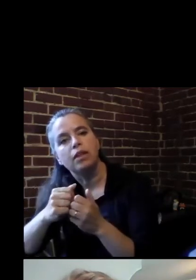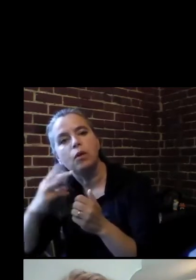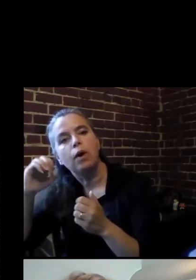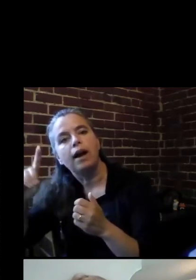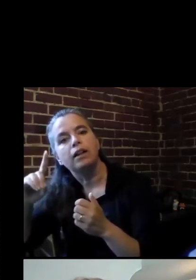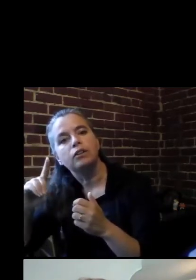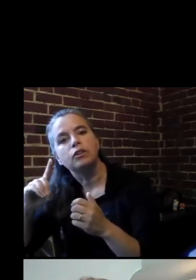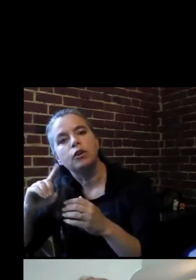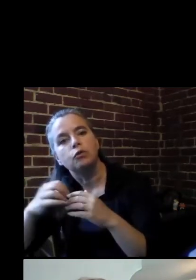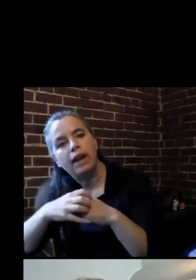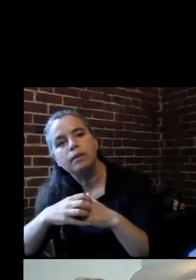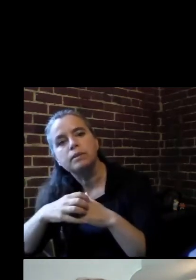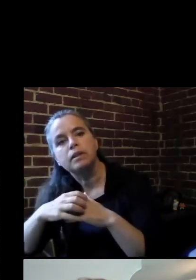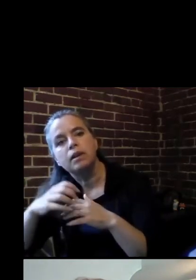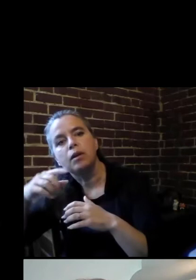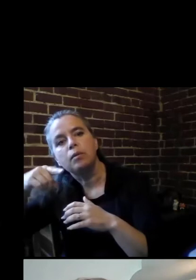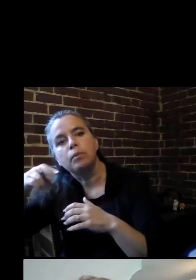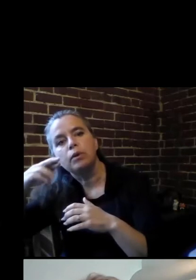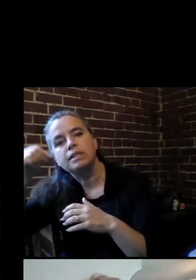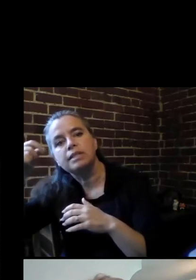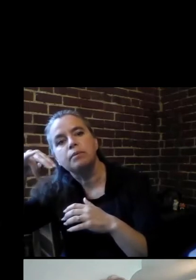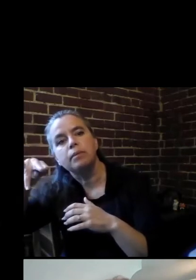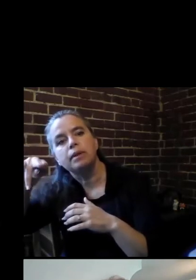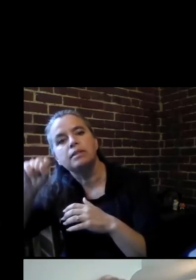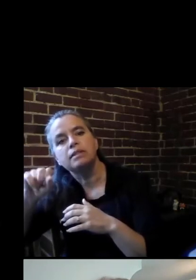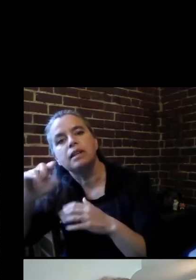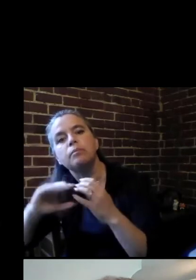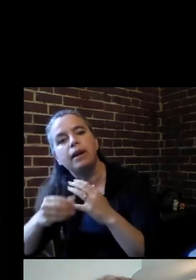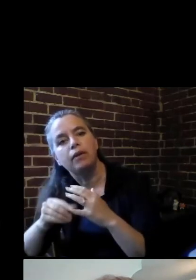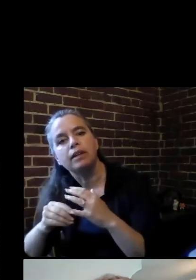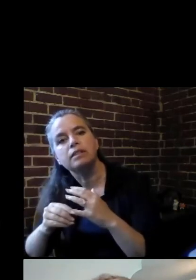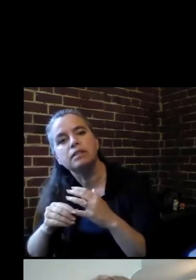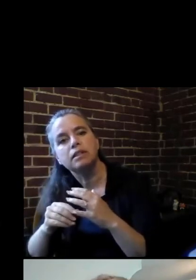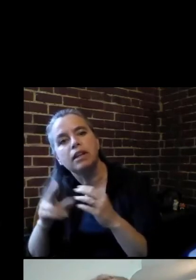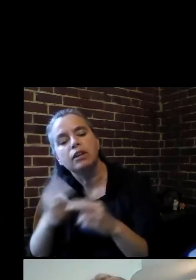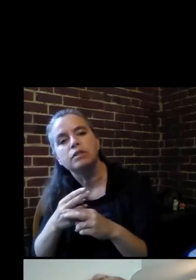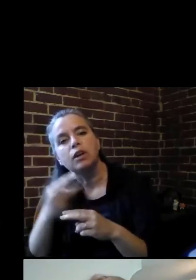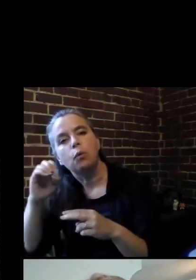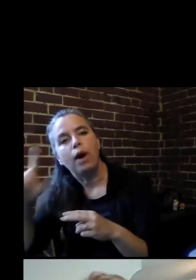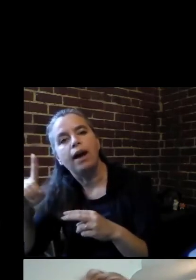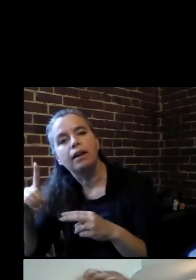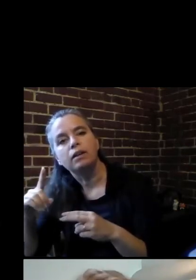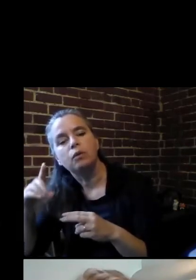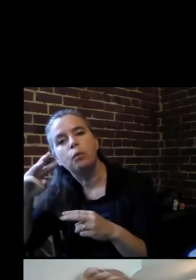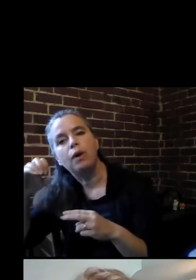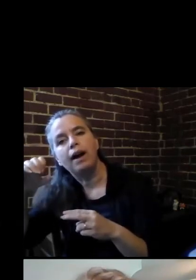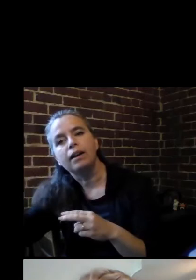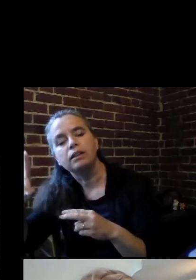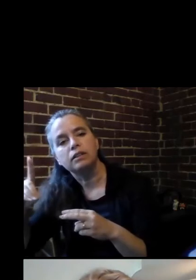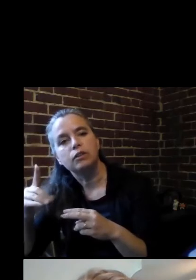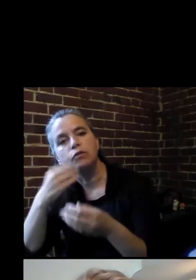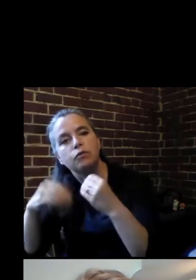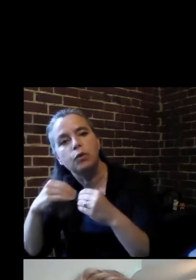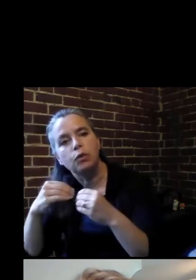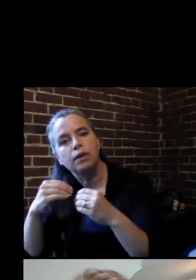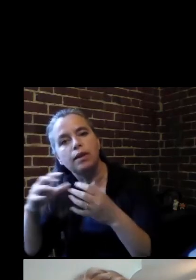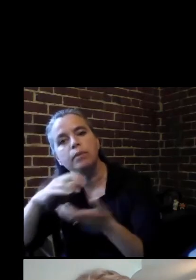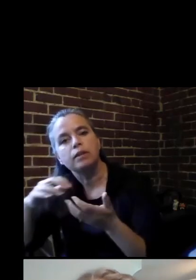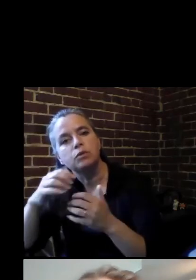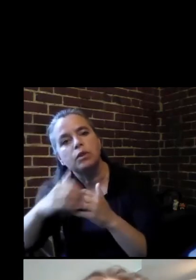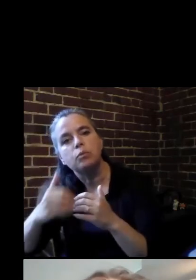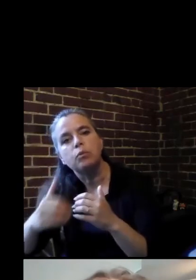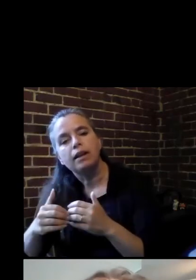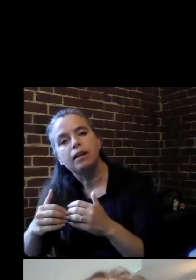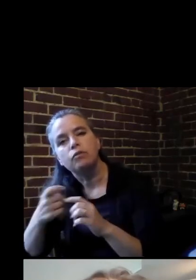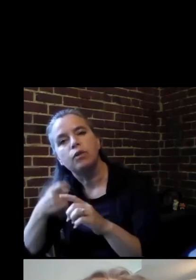They were using their traditional wild fruit foods and mixing in bread with flour that they probably got from their Euro-American neighbors.